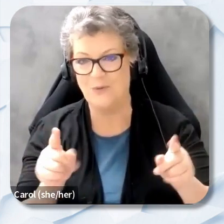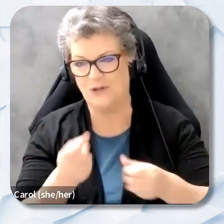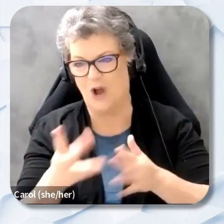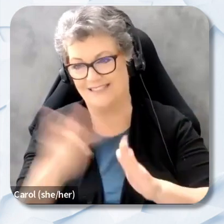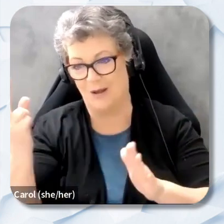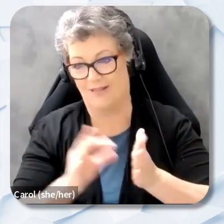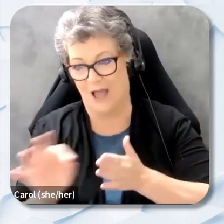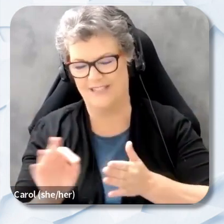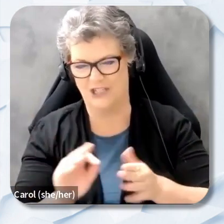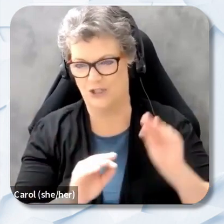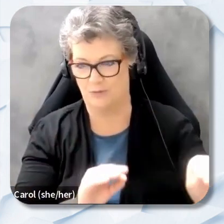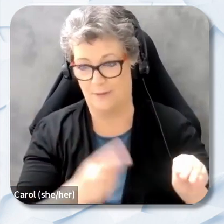So just one.